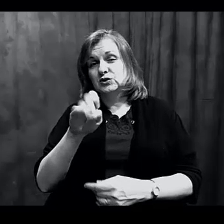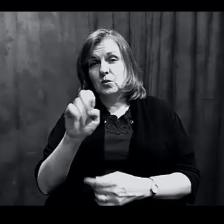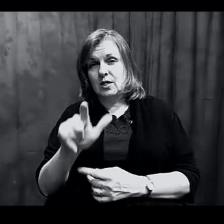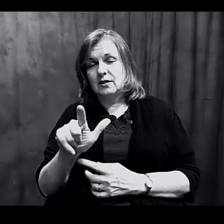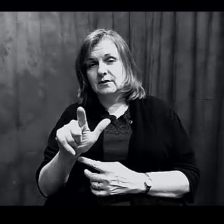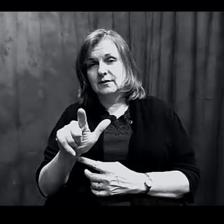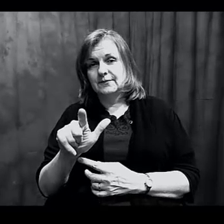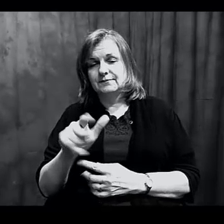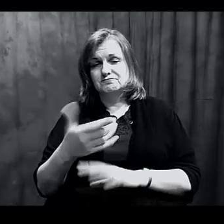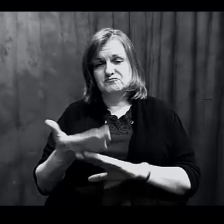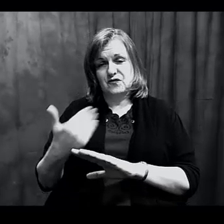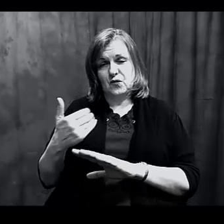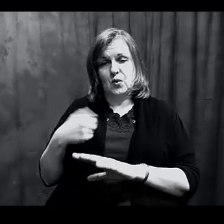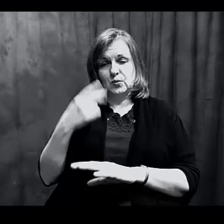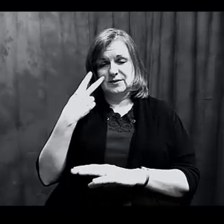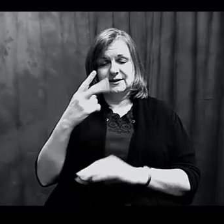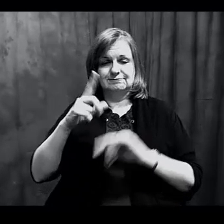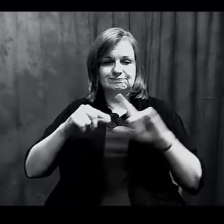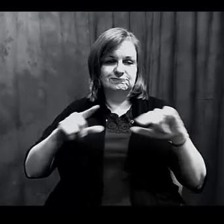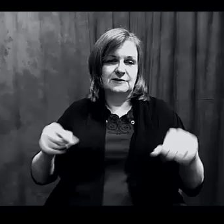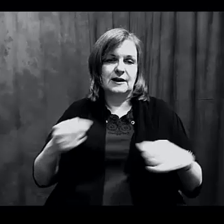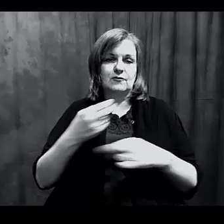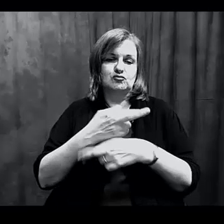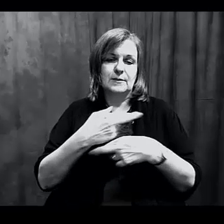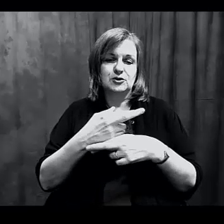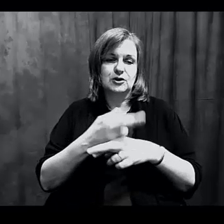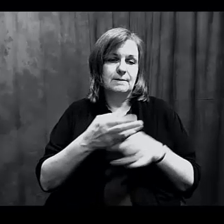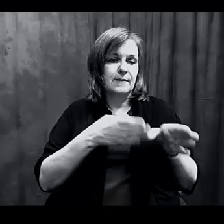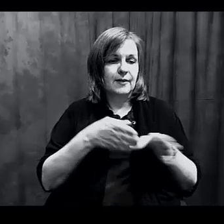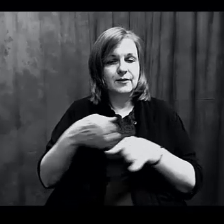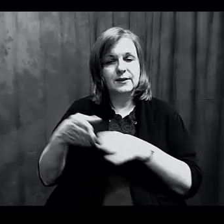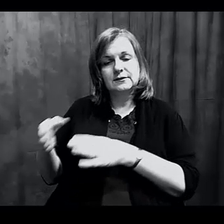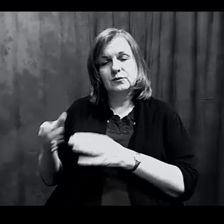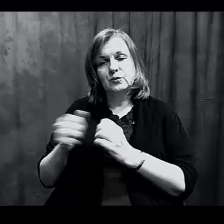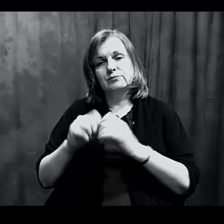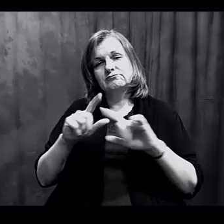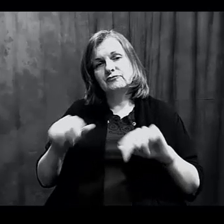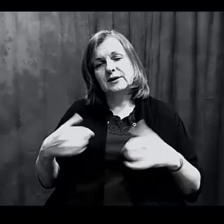and we've got an open circulatory system again remember keeping track of some of